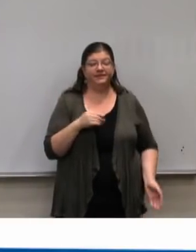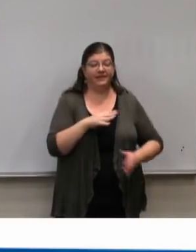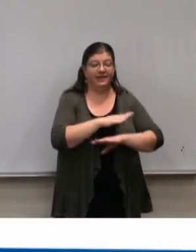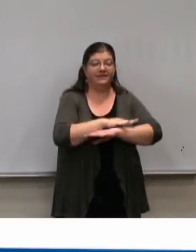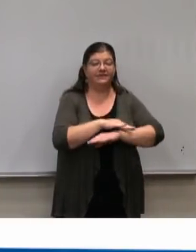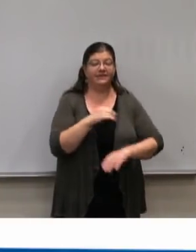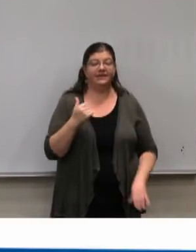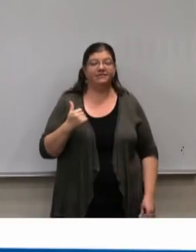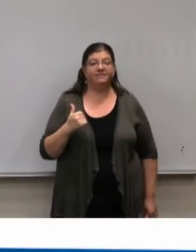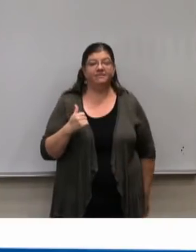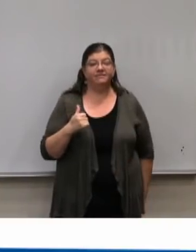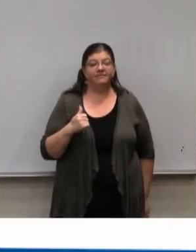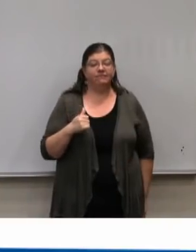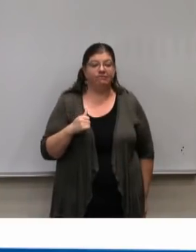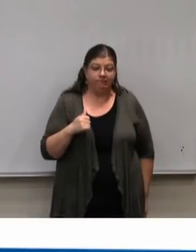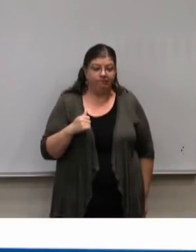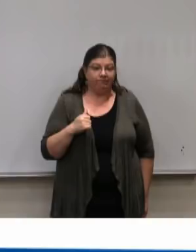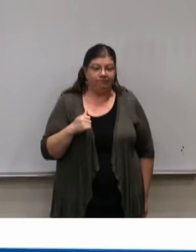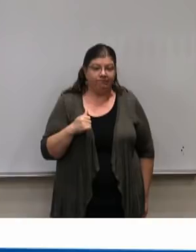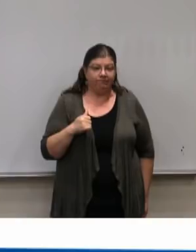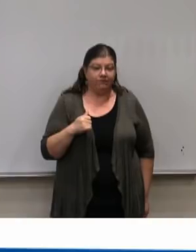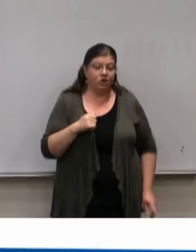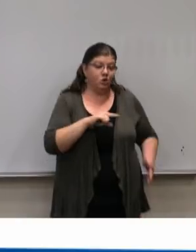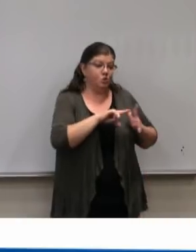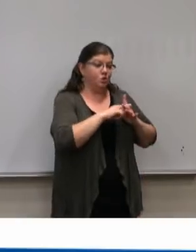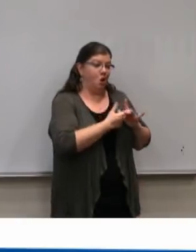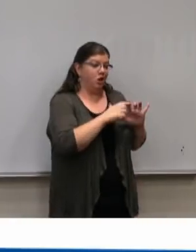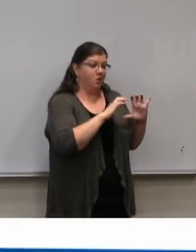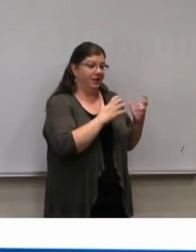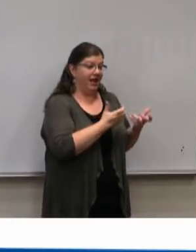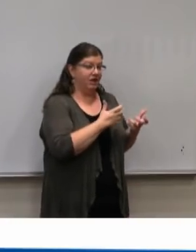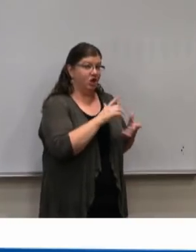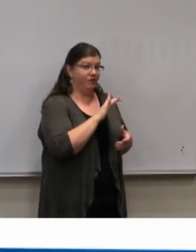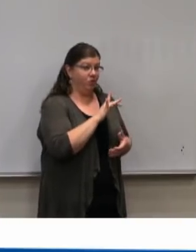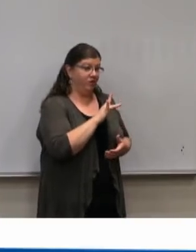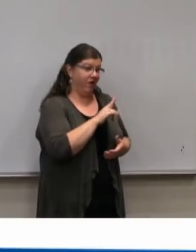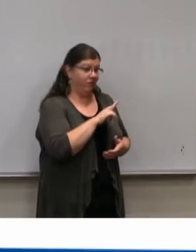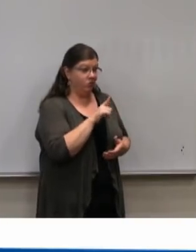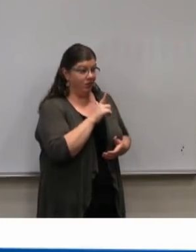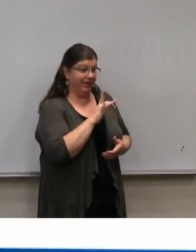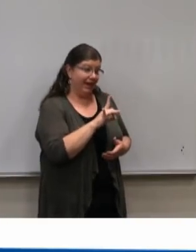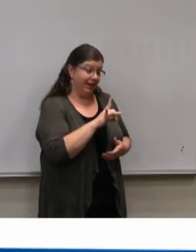10 desks. So you started with a class of 25, 28, maybe 30